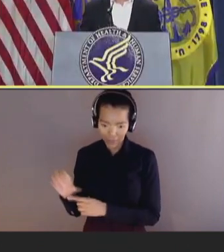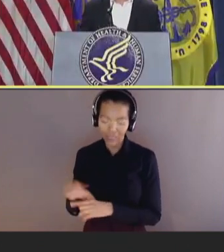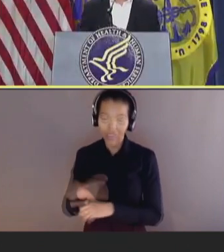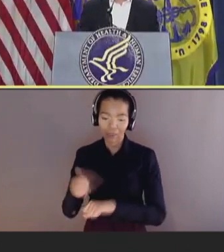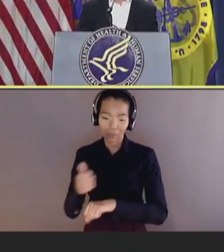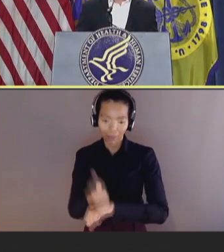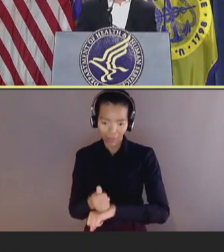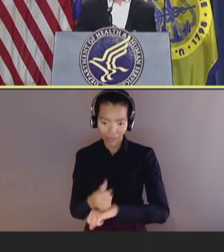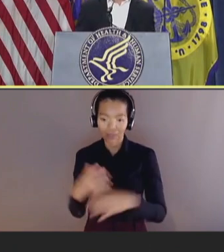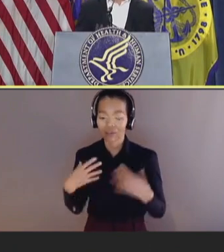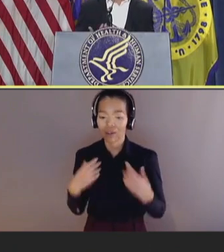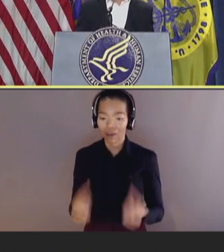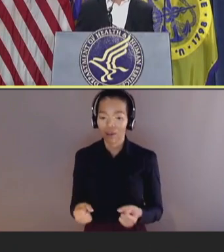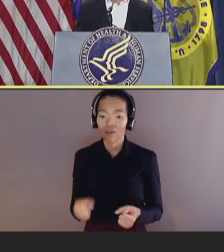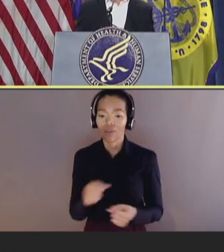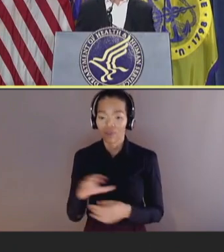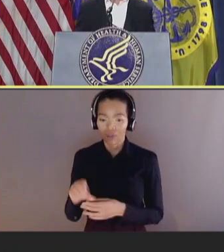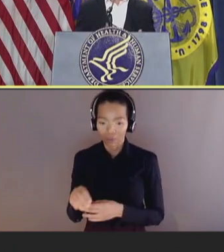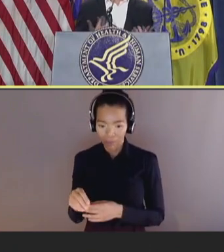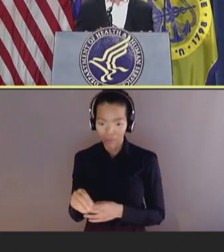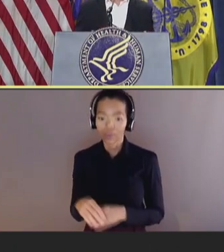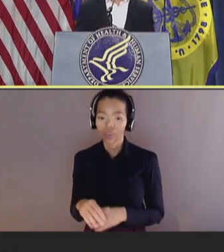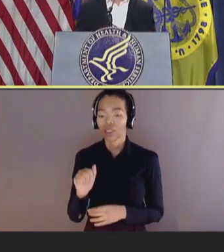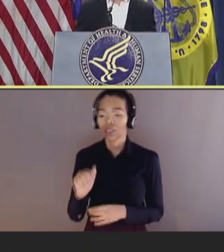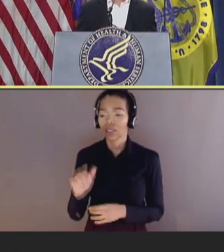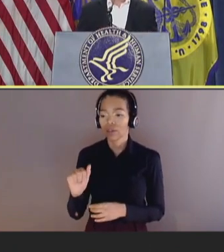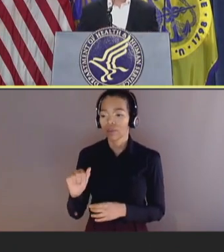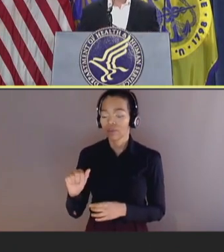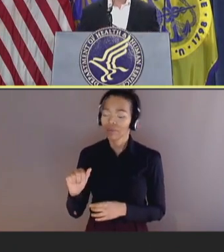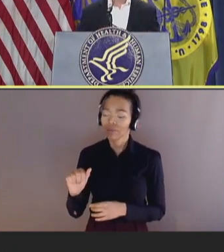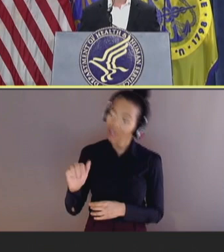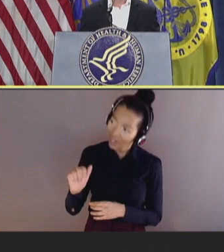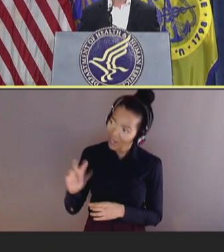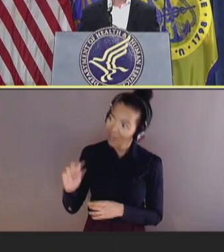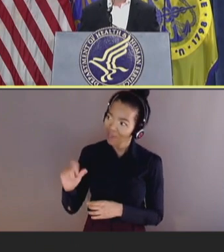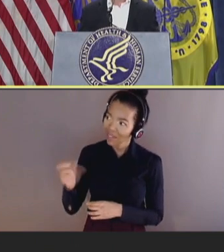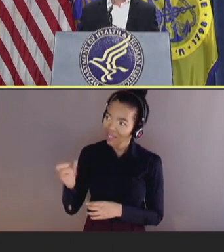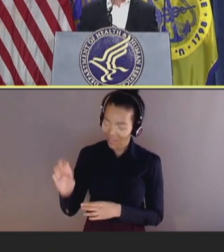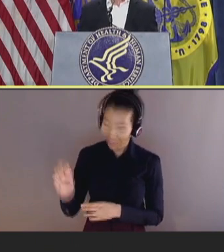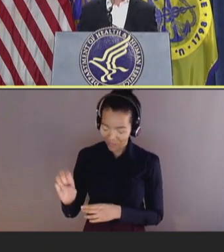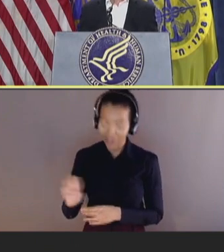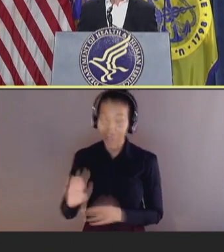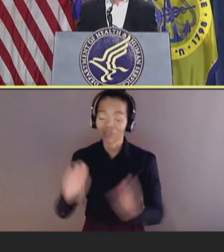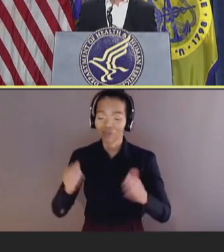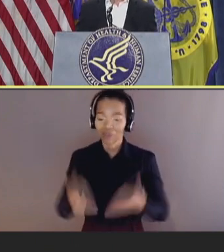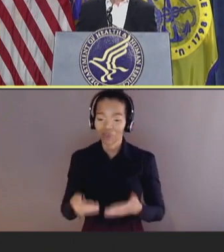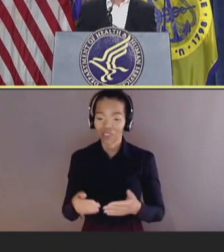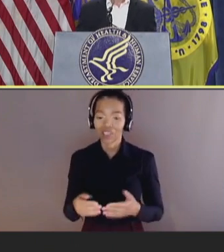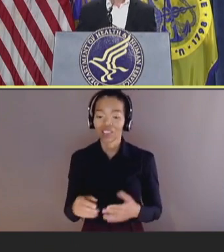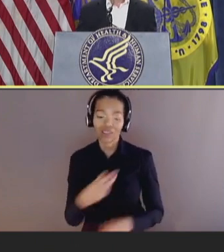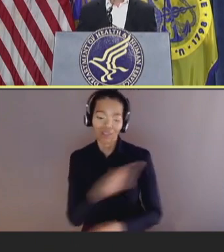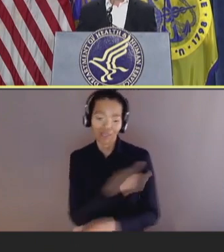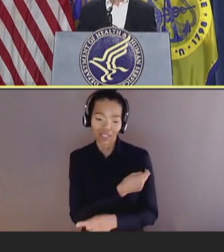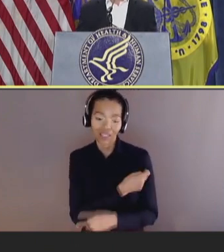our vaccine policy team and focus on vaccine policy. The goal of my presentation today is